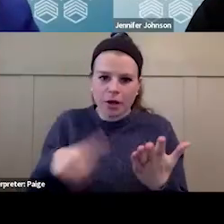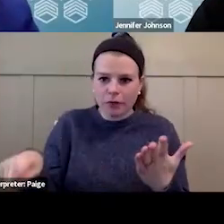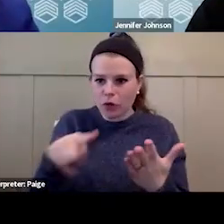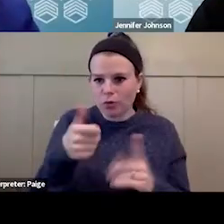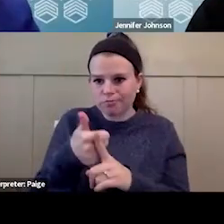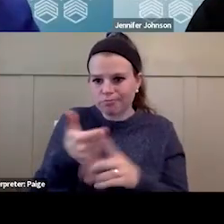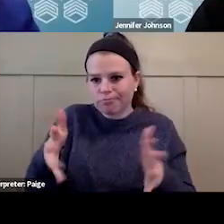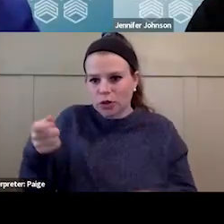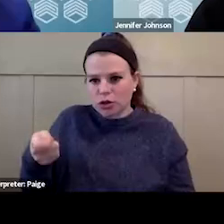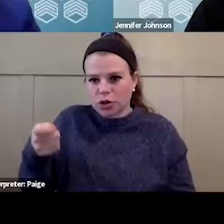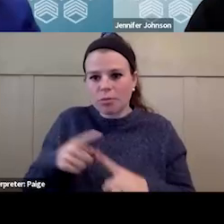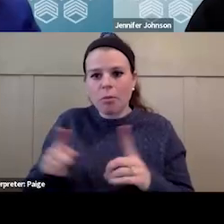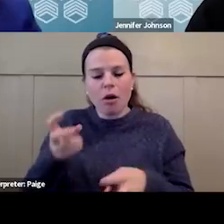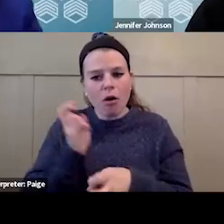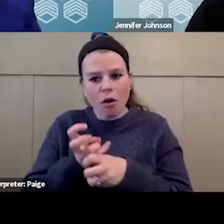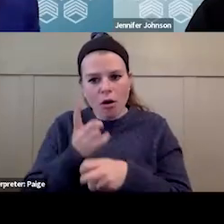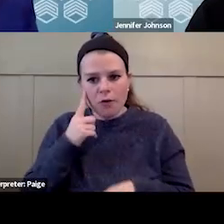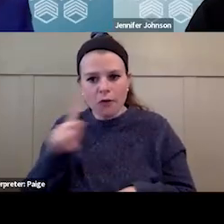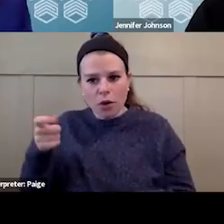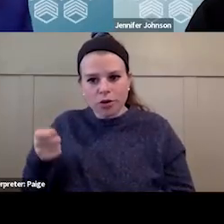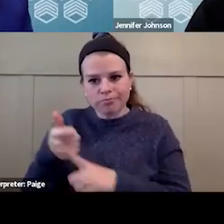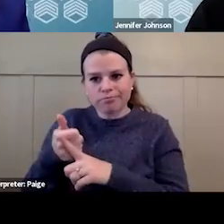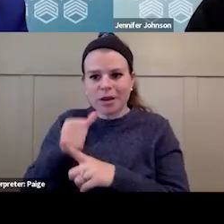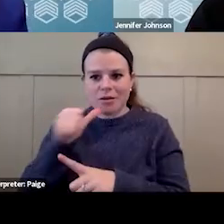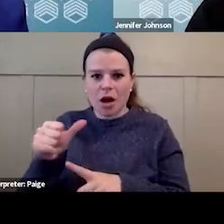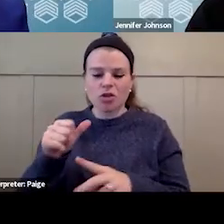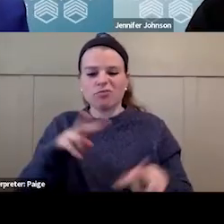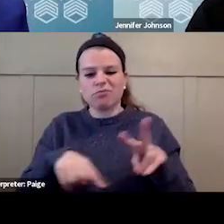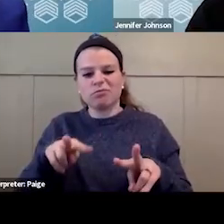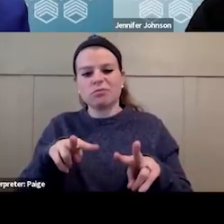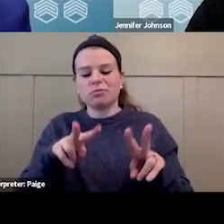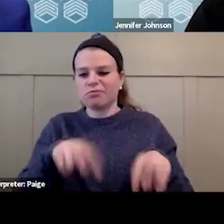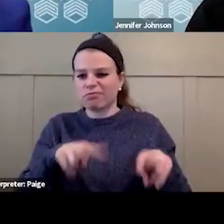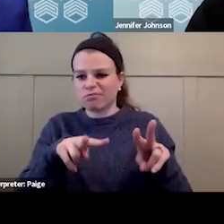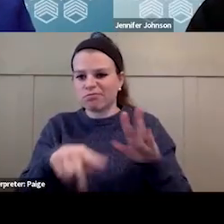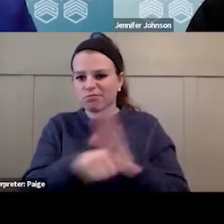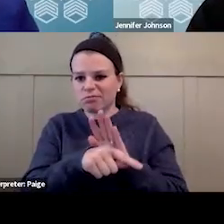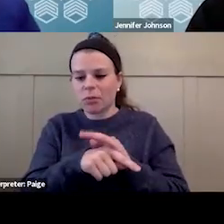very difficult for judges not to be judgemental, and sometimes we don't want,